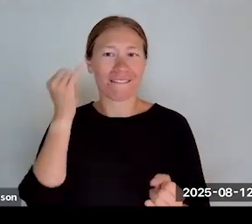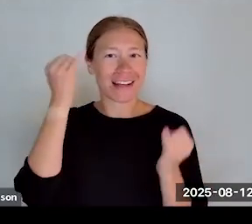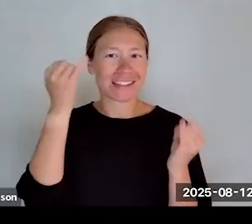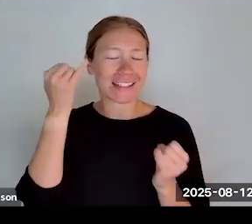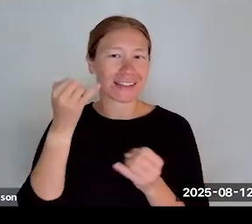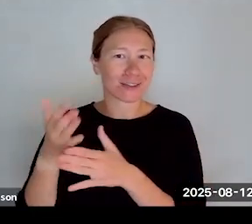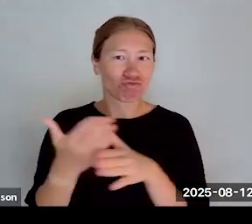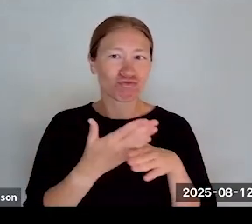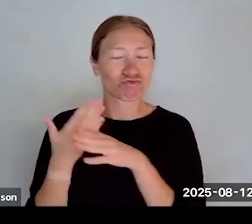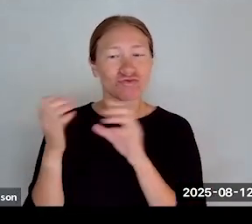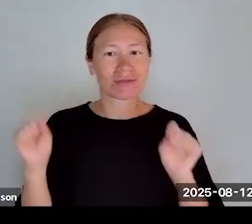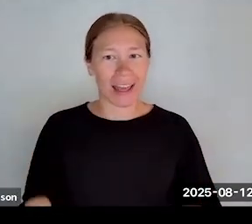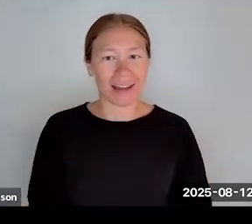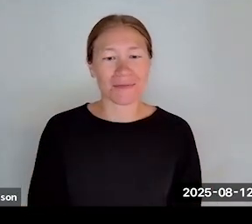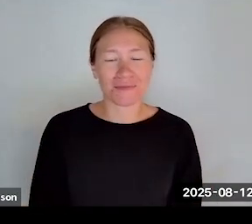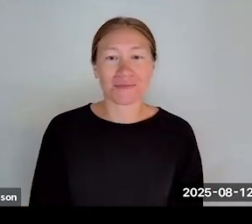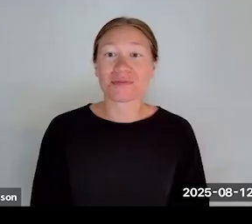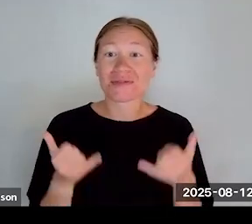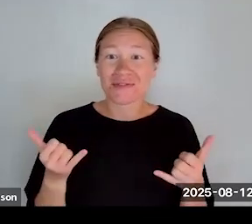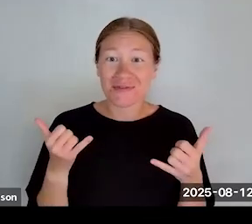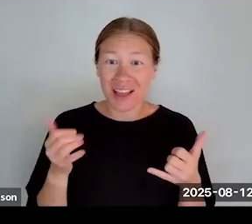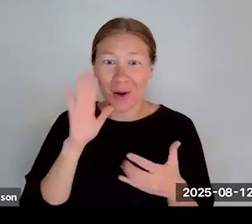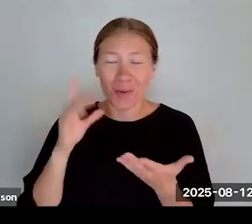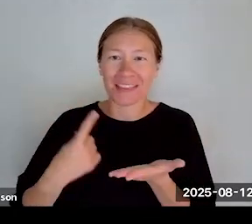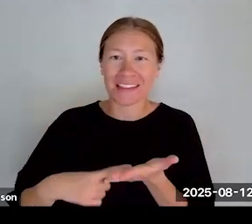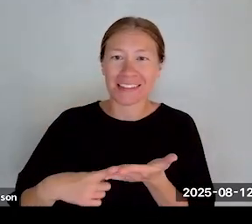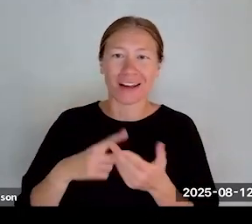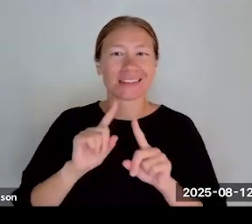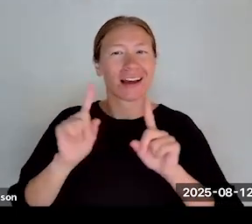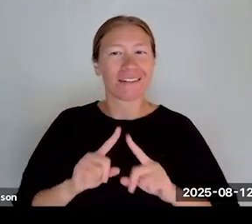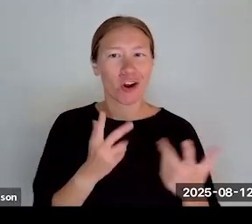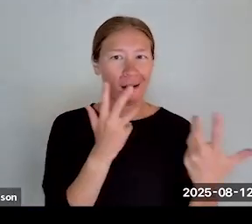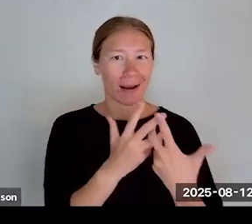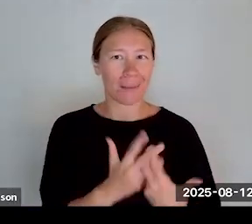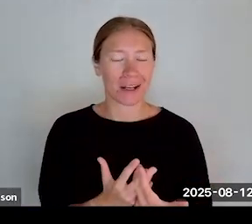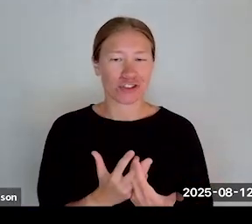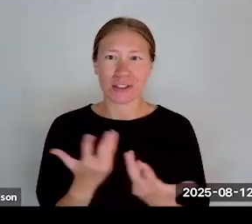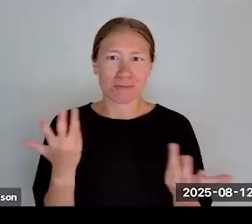So now let's spend a little bit of time talking about accommodations that might be available to help with effective communication.